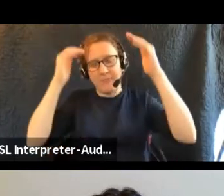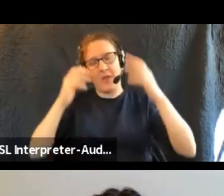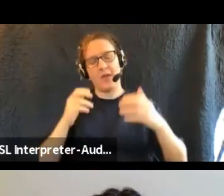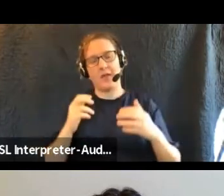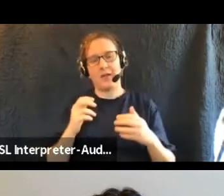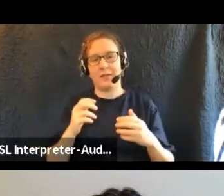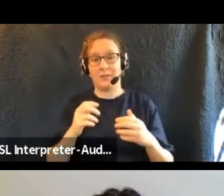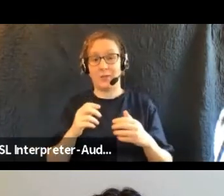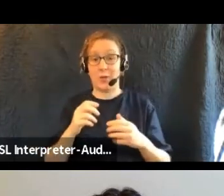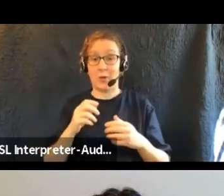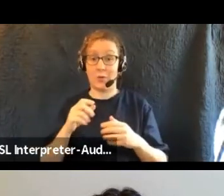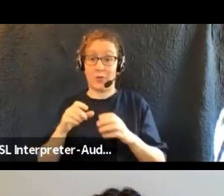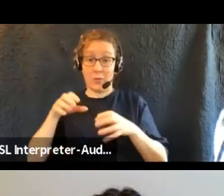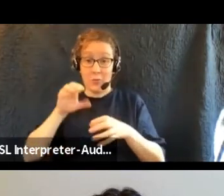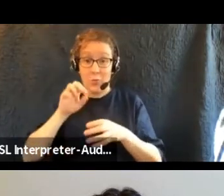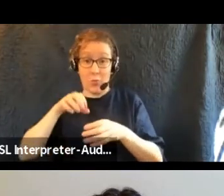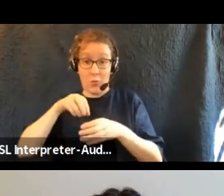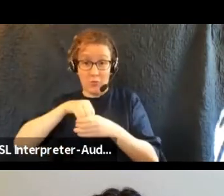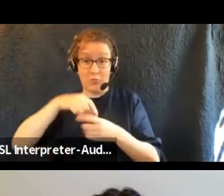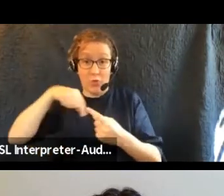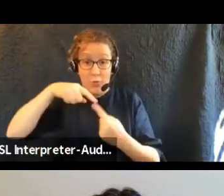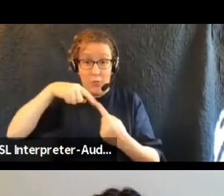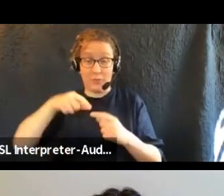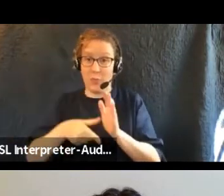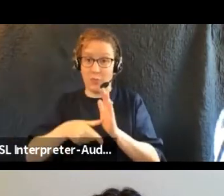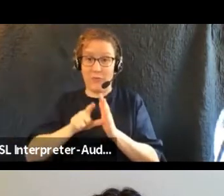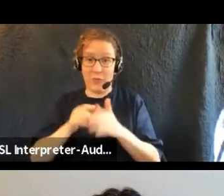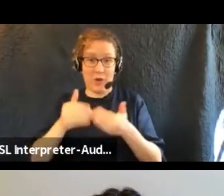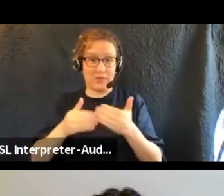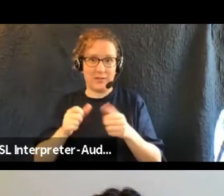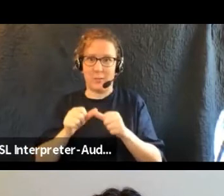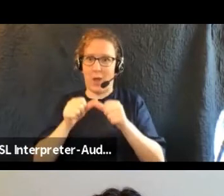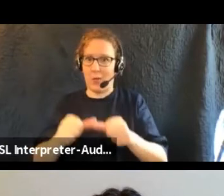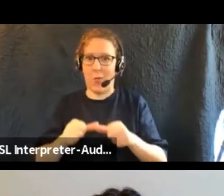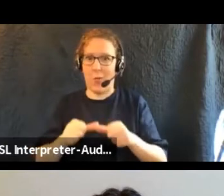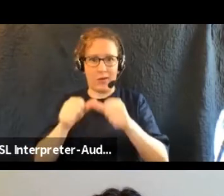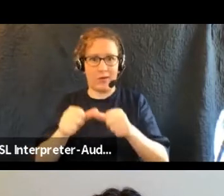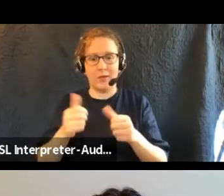It's always good to make sure it's ongoing because if there's a new version of Microsoft